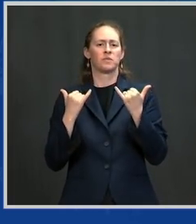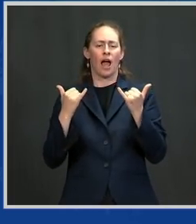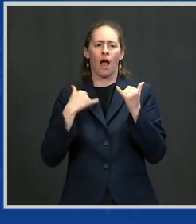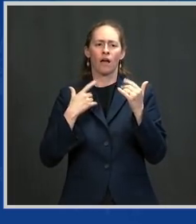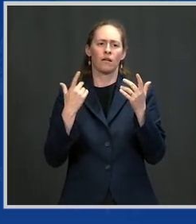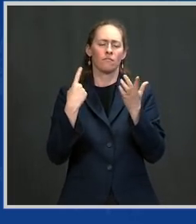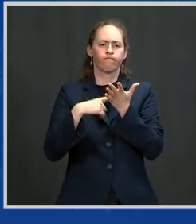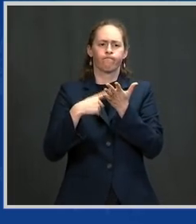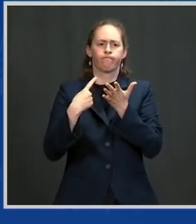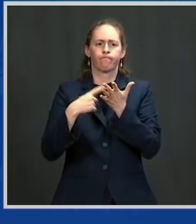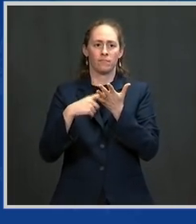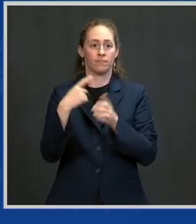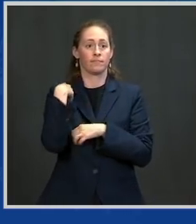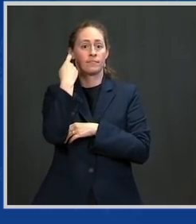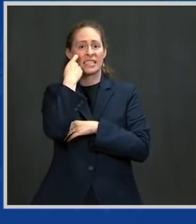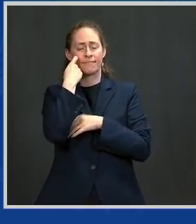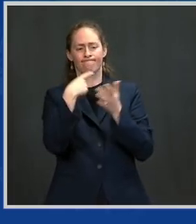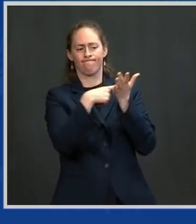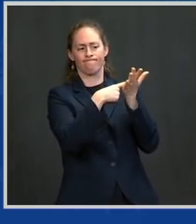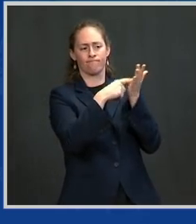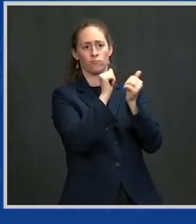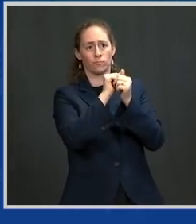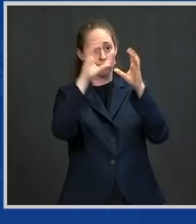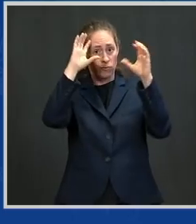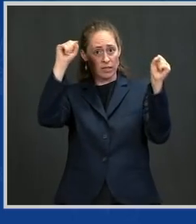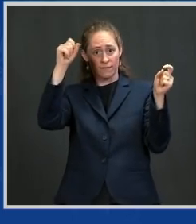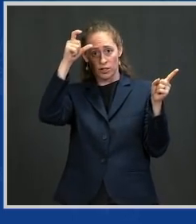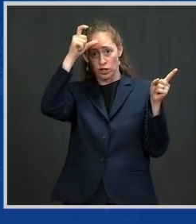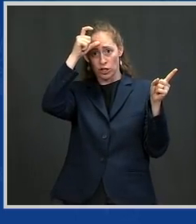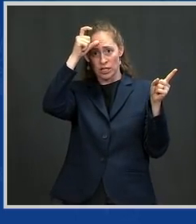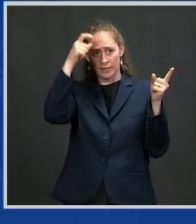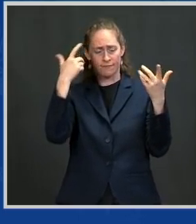We had a positive and productive meeting, much of it one-on-one.